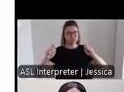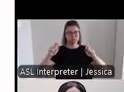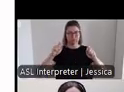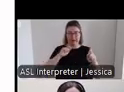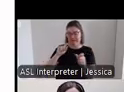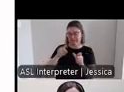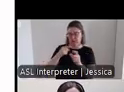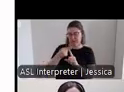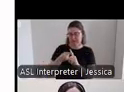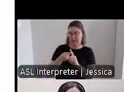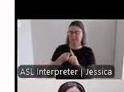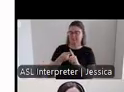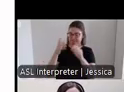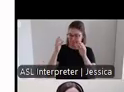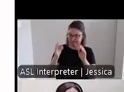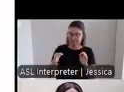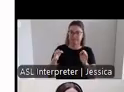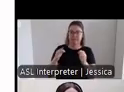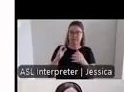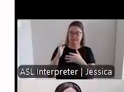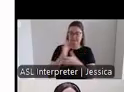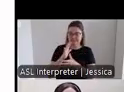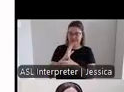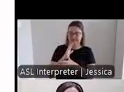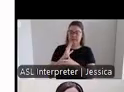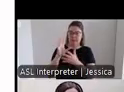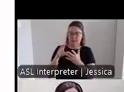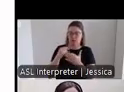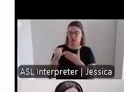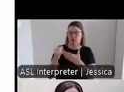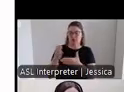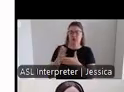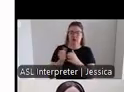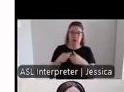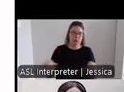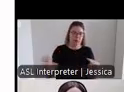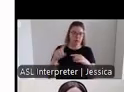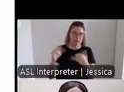but this ultimately led us to the project we are sharing with you today.